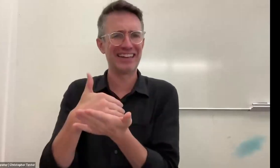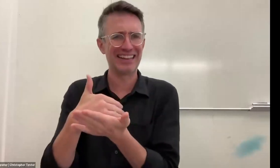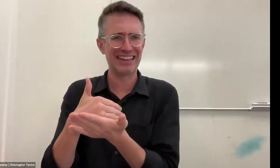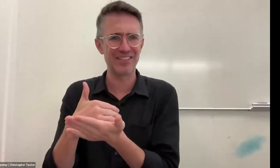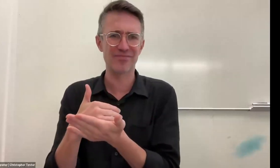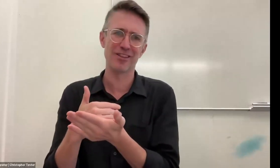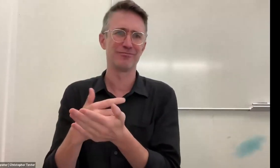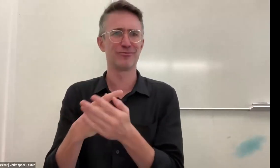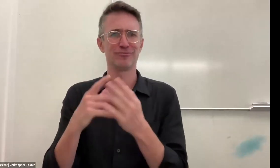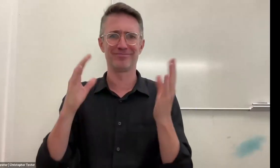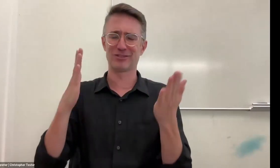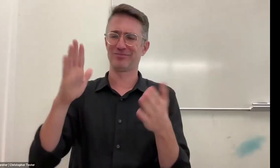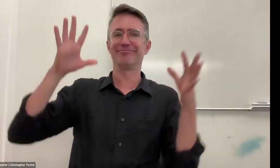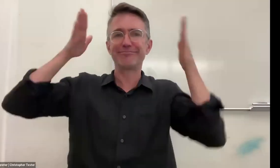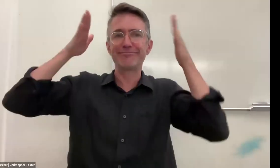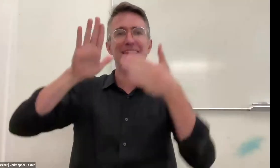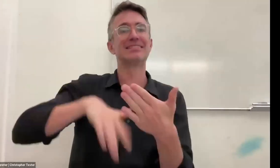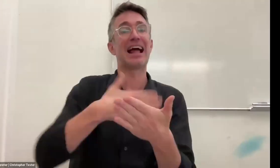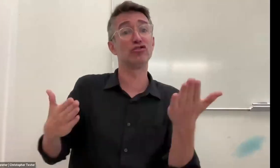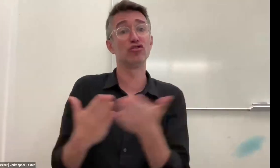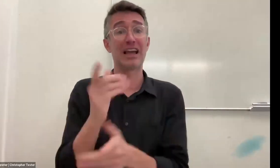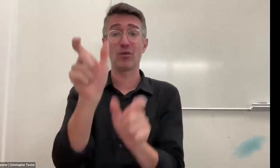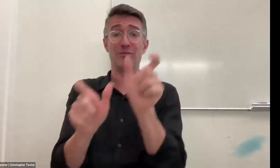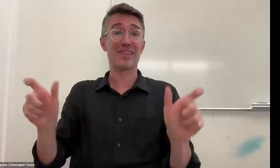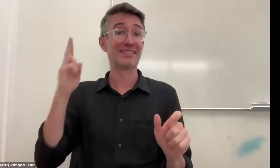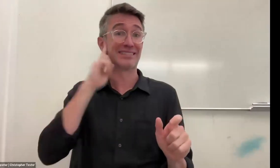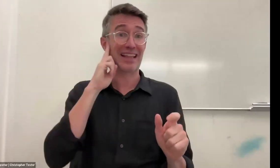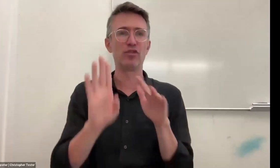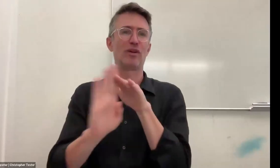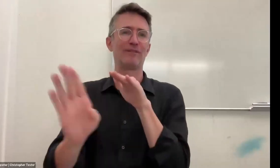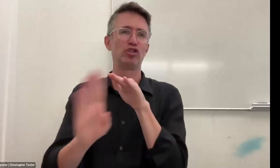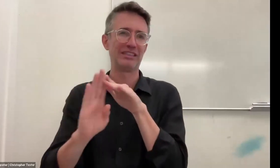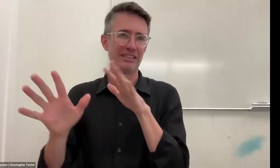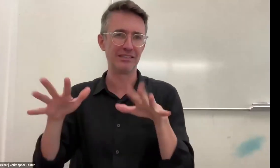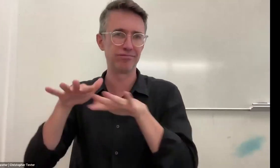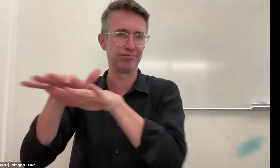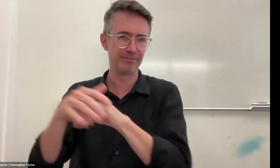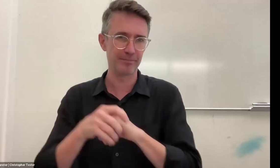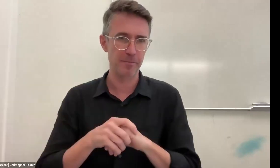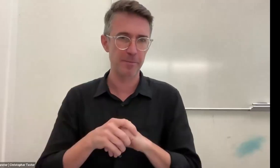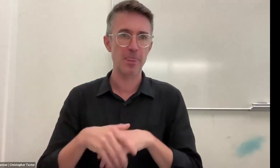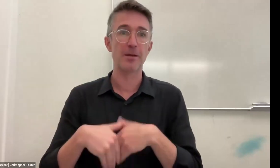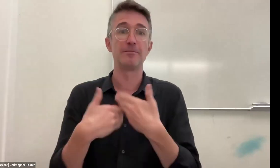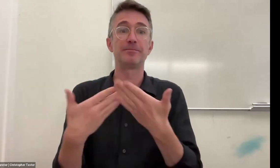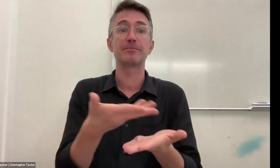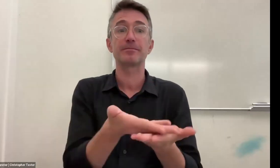My name is Elham Youssefian, I work with the International Refugee Assistance